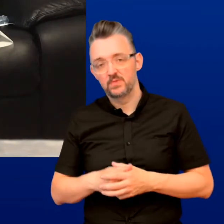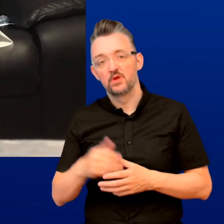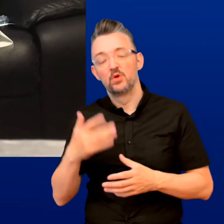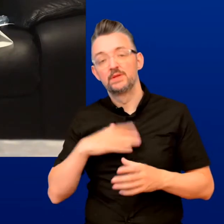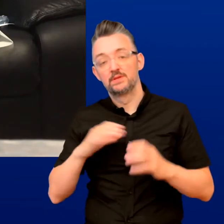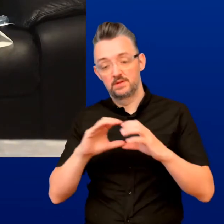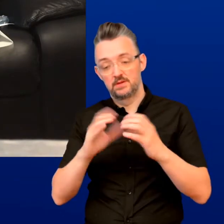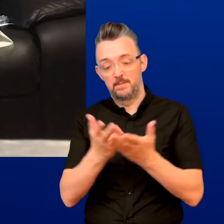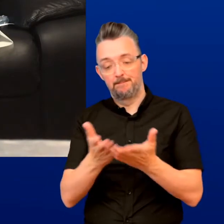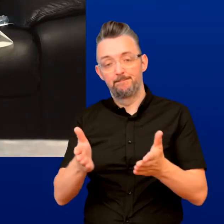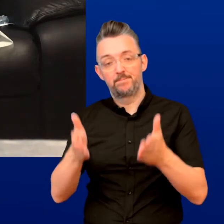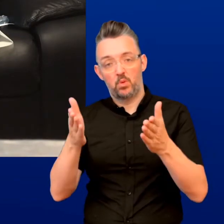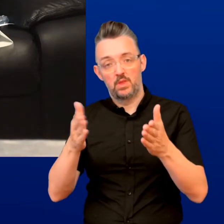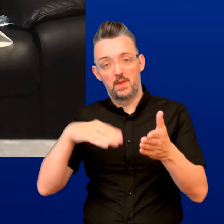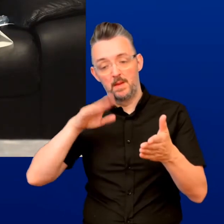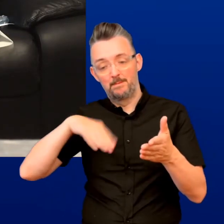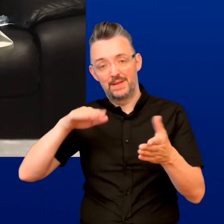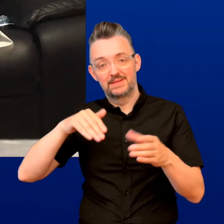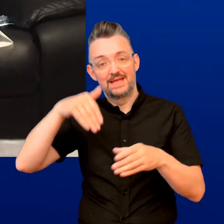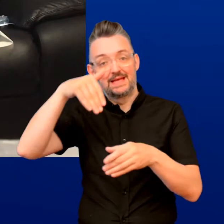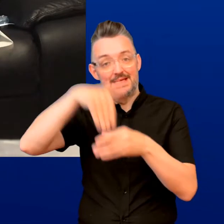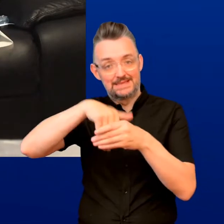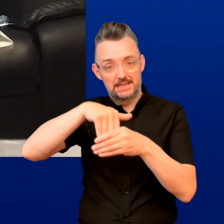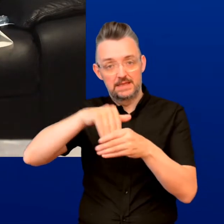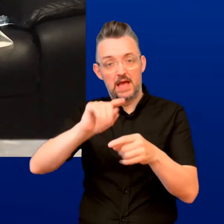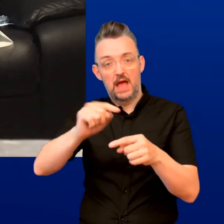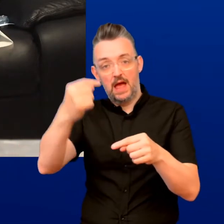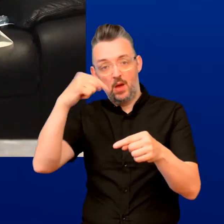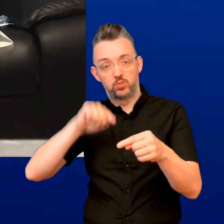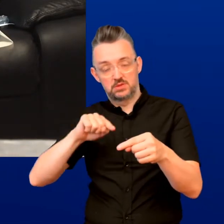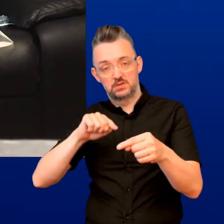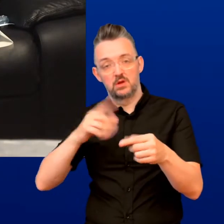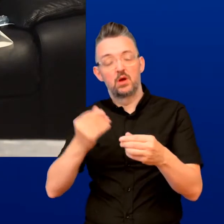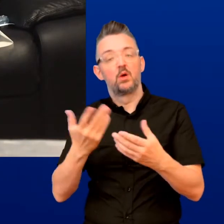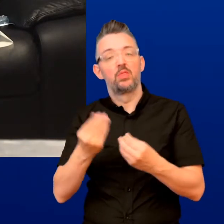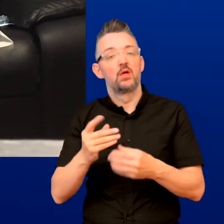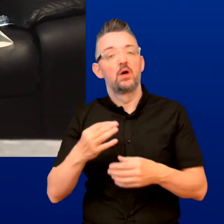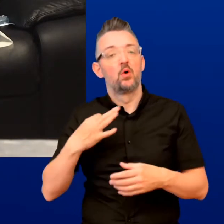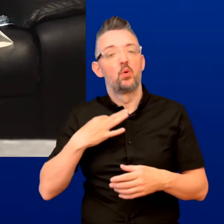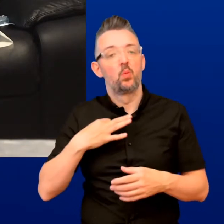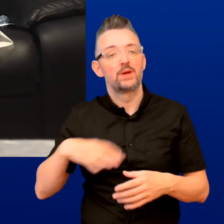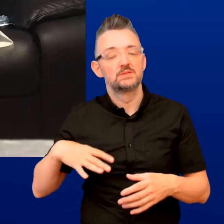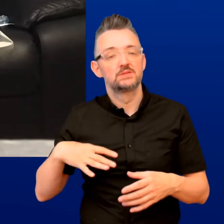the bowl on the inside and the outside with a white paint and that acts as an